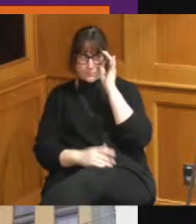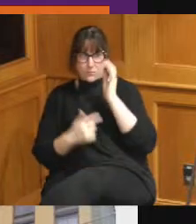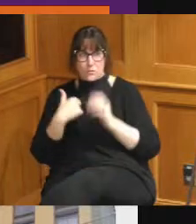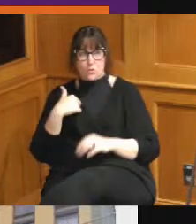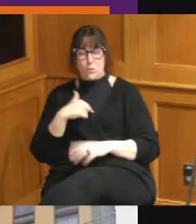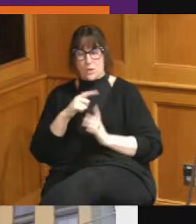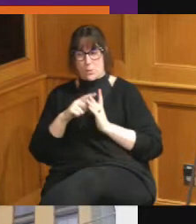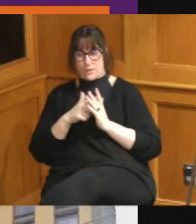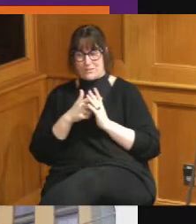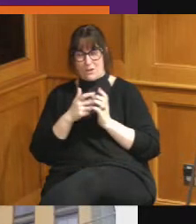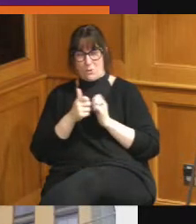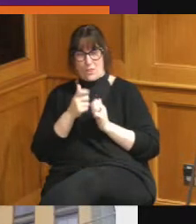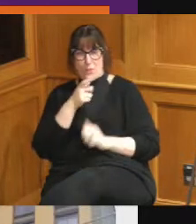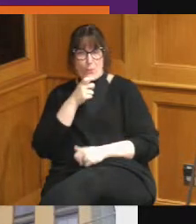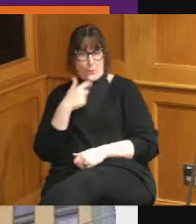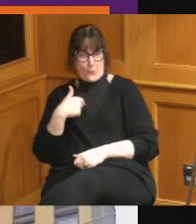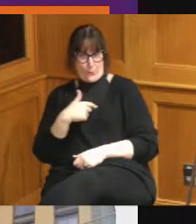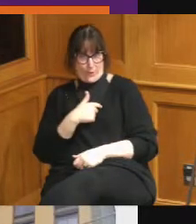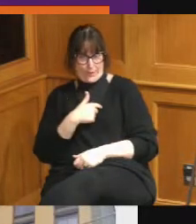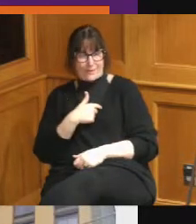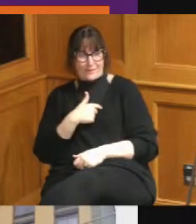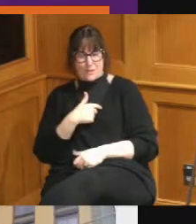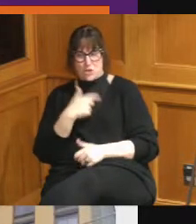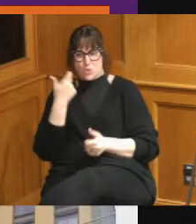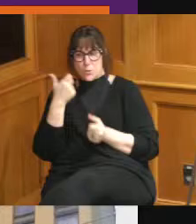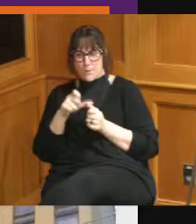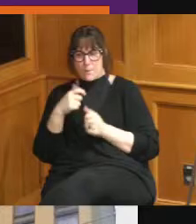off with who we are but I think it is important just to remember that we are basically a nonprofit